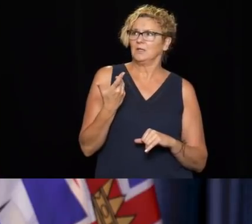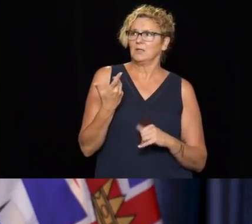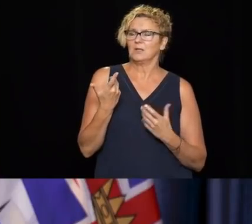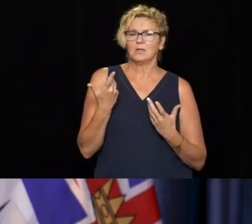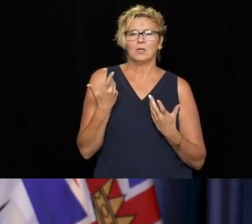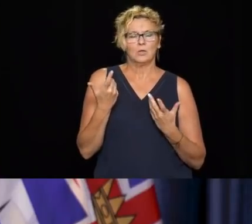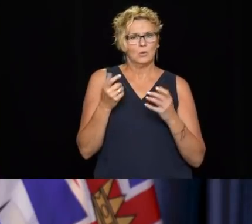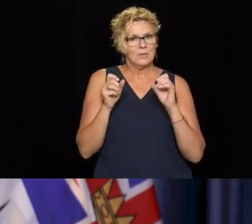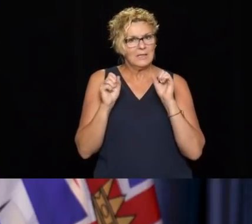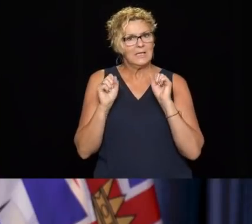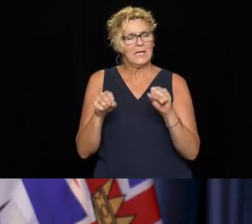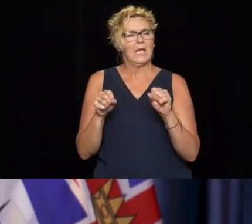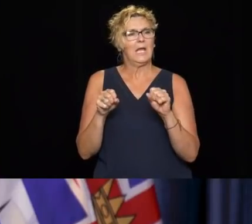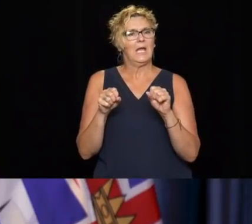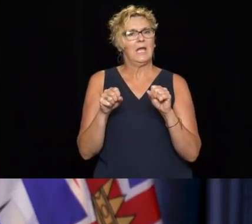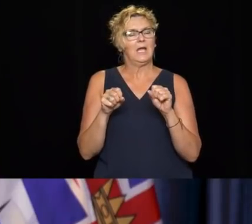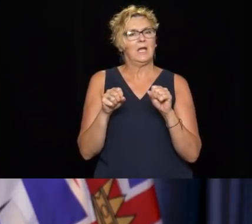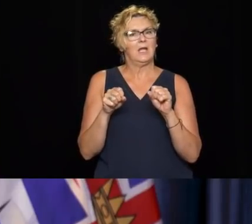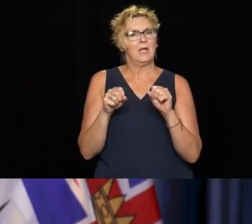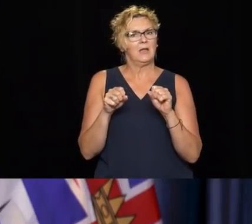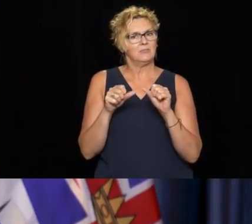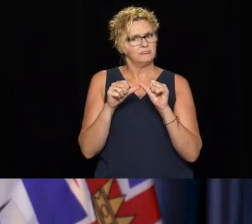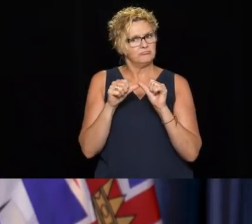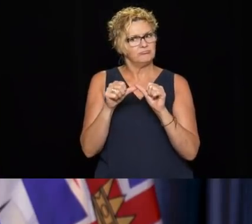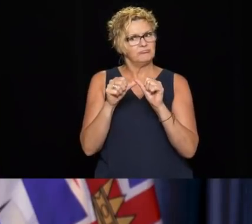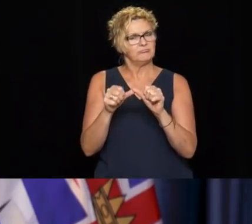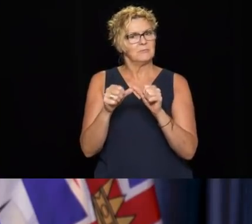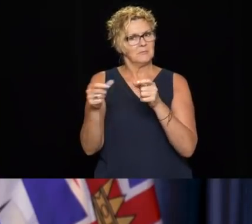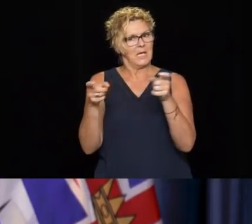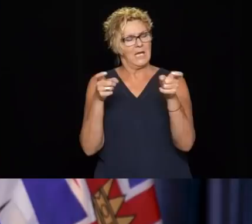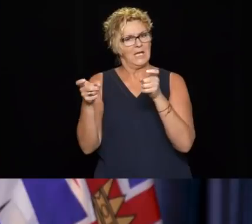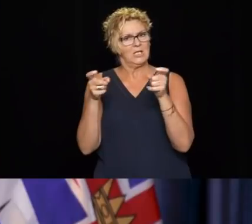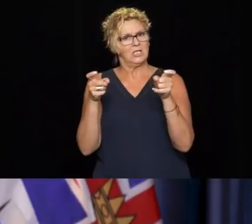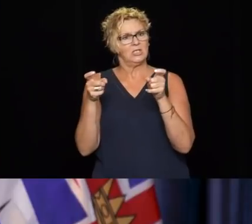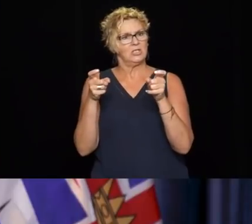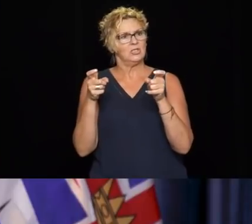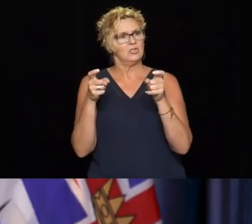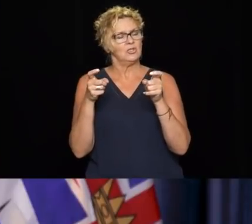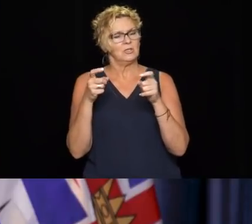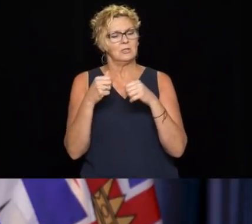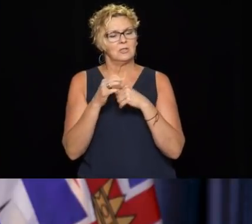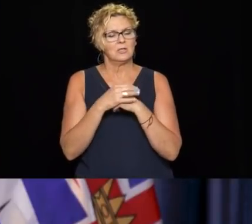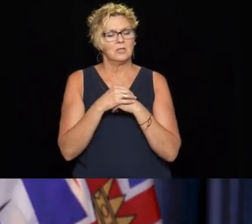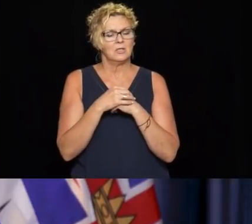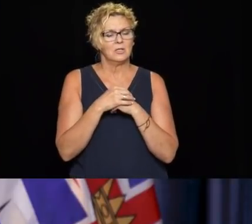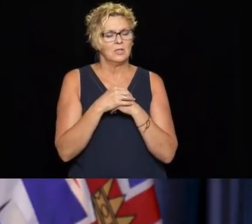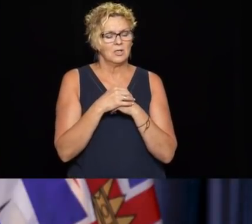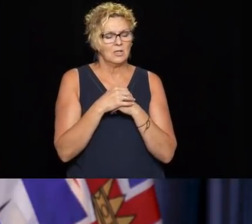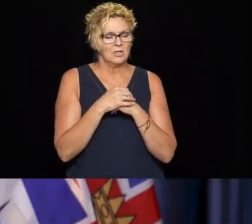that we can safely transport people provided that we have support cooperation motto, this is not something we thought,